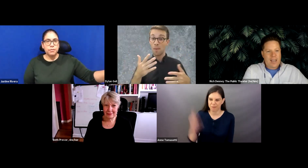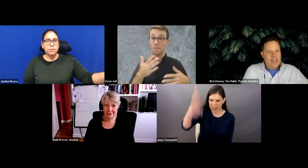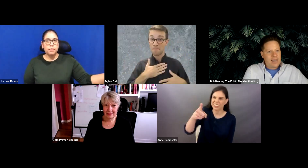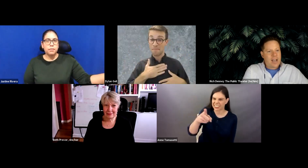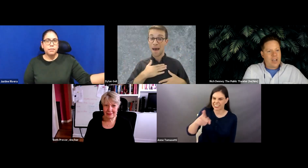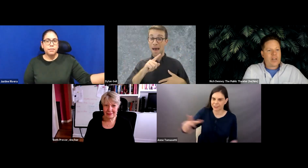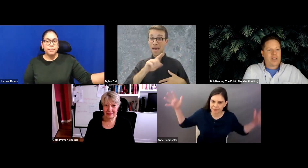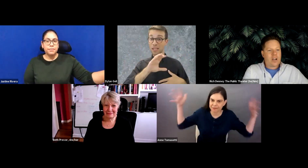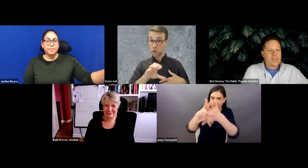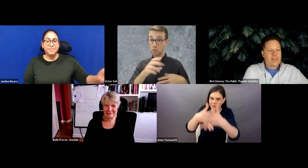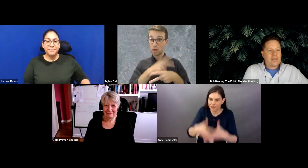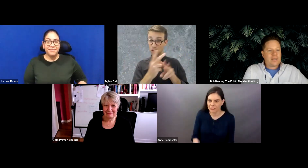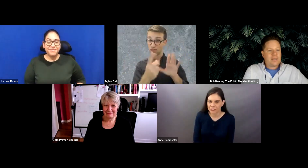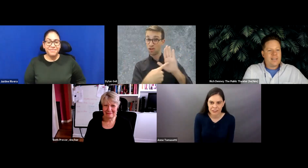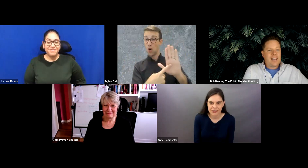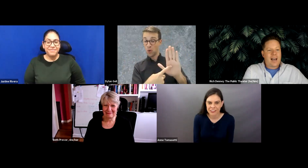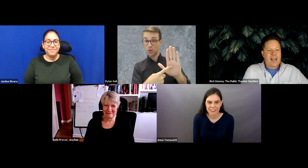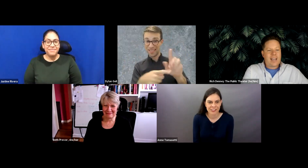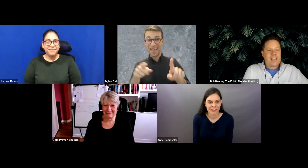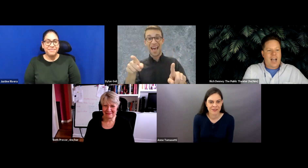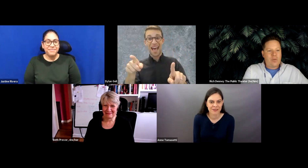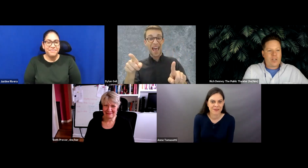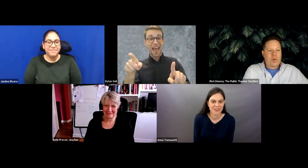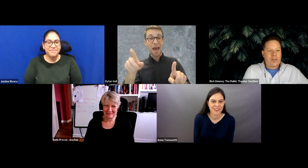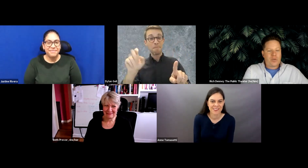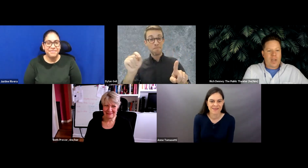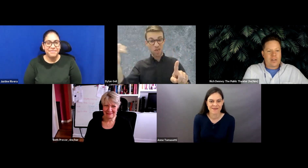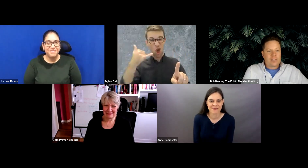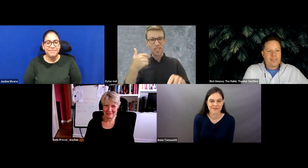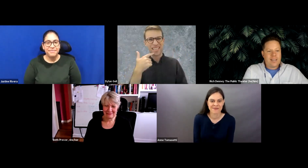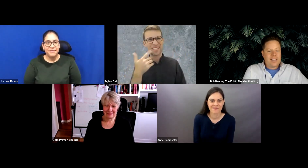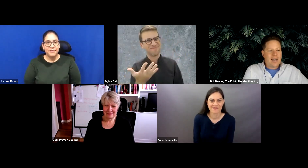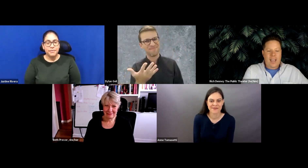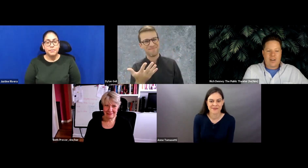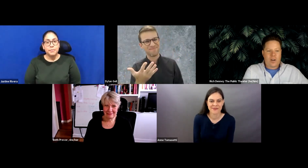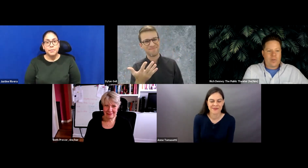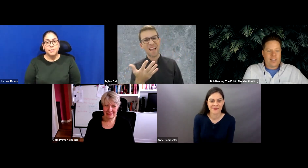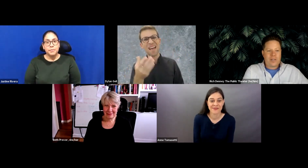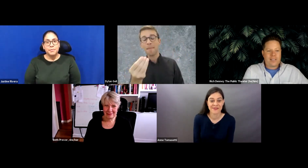"Hey, I want to talk about this. I want you all to do better." Get it, Anne. What-